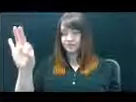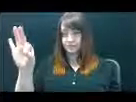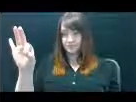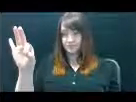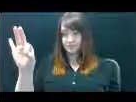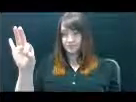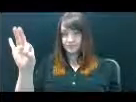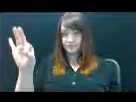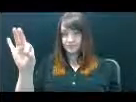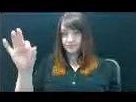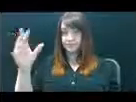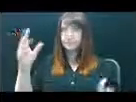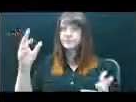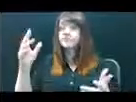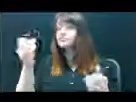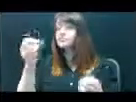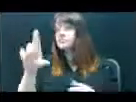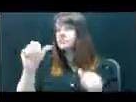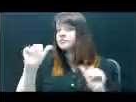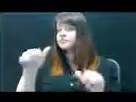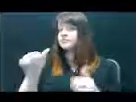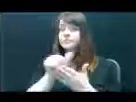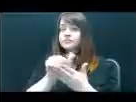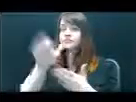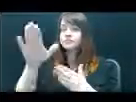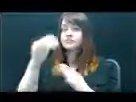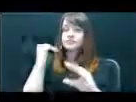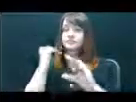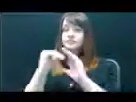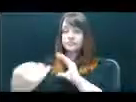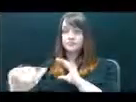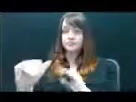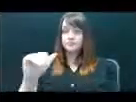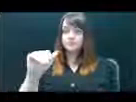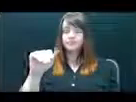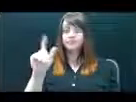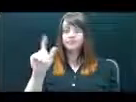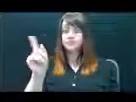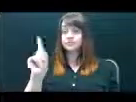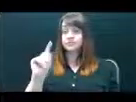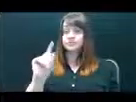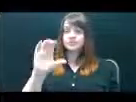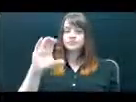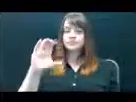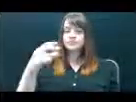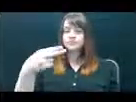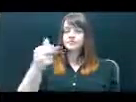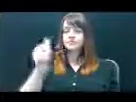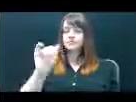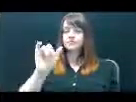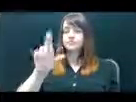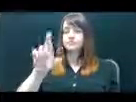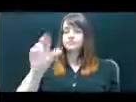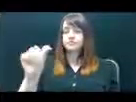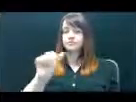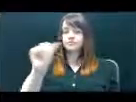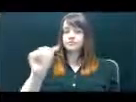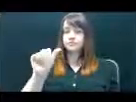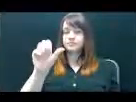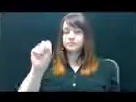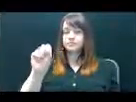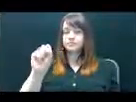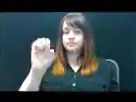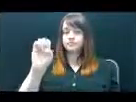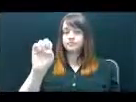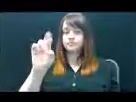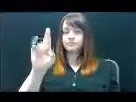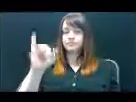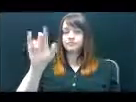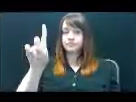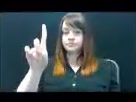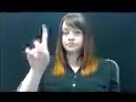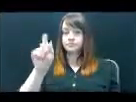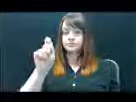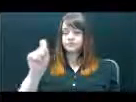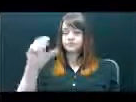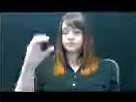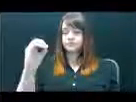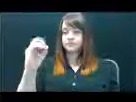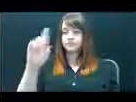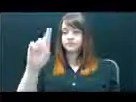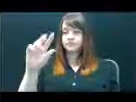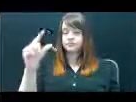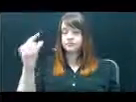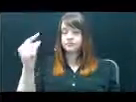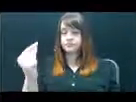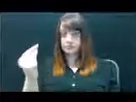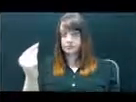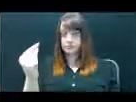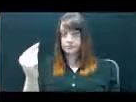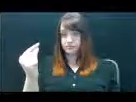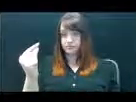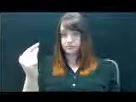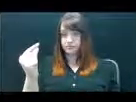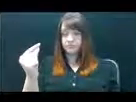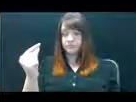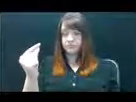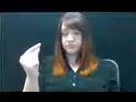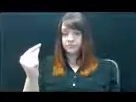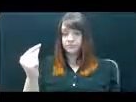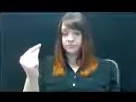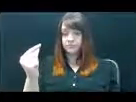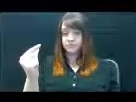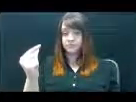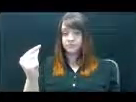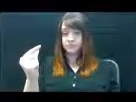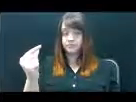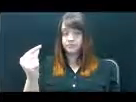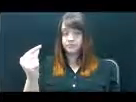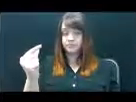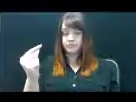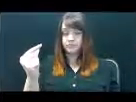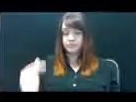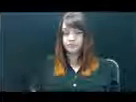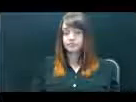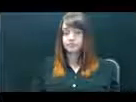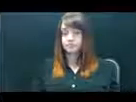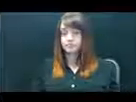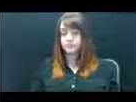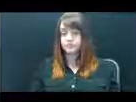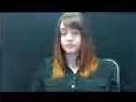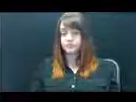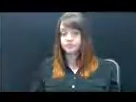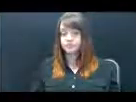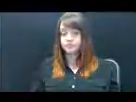Or you can submit the application by email to chair@serid.org